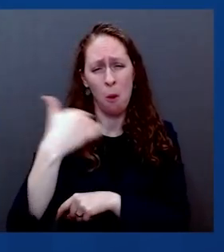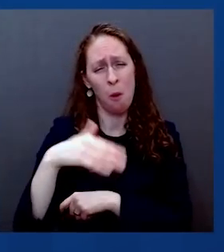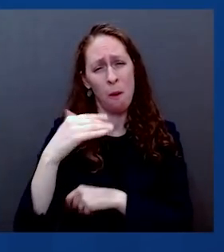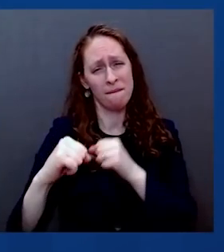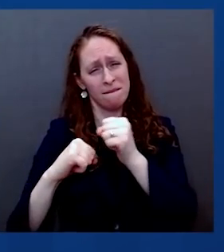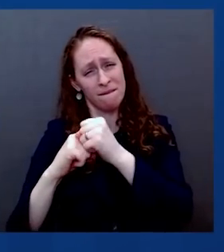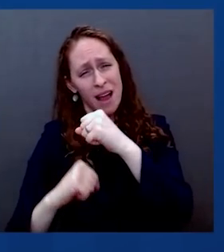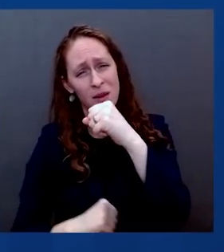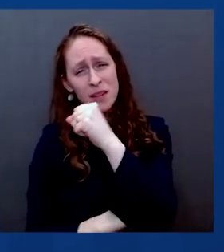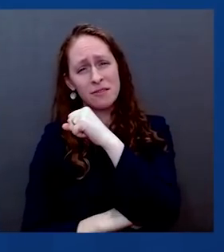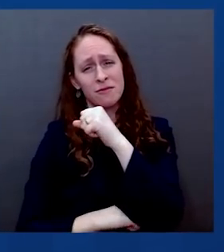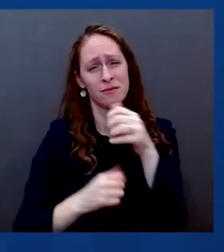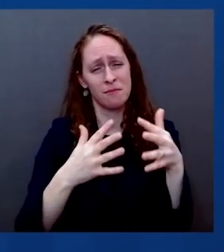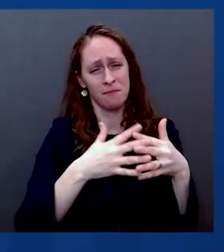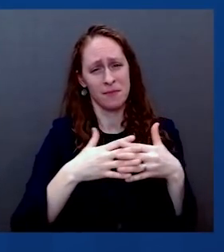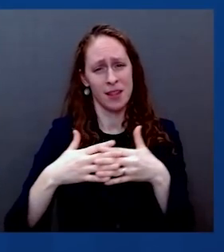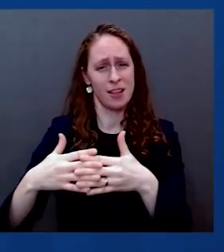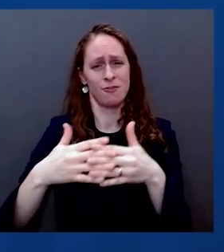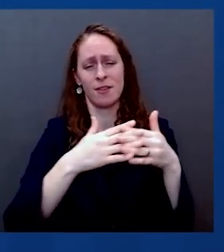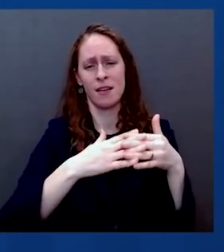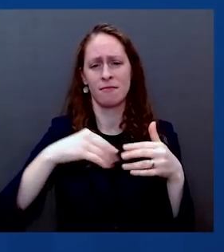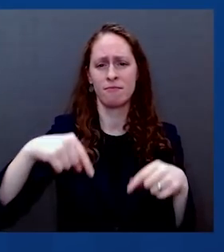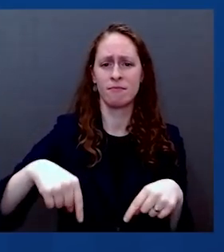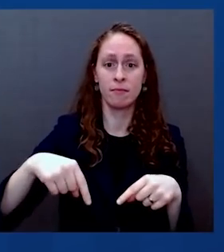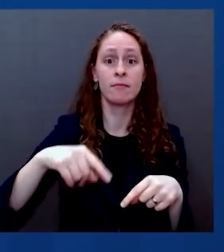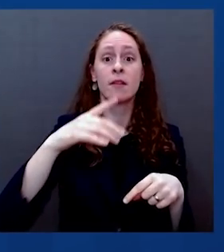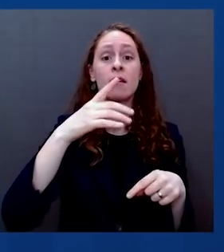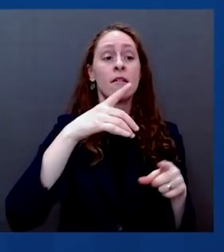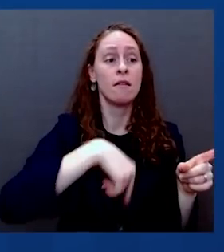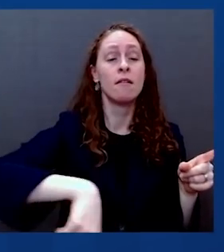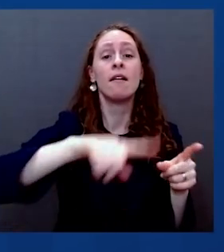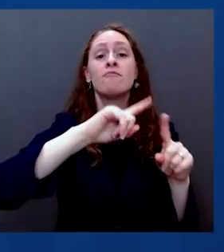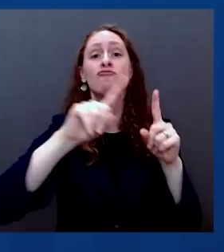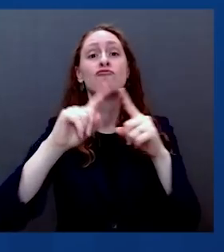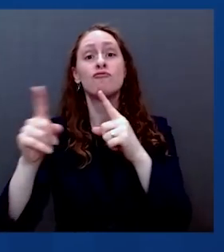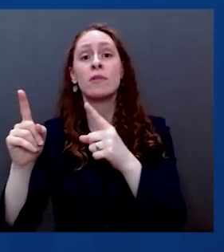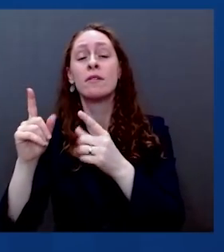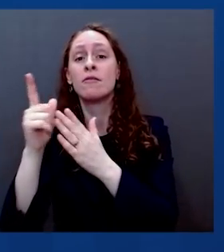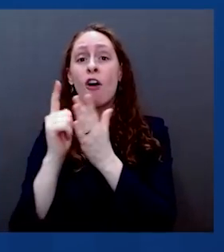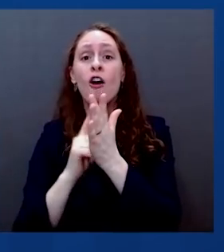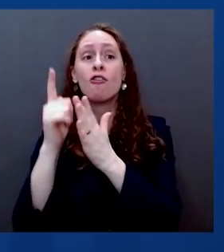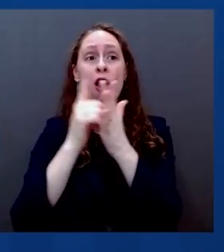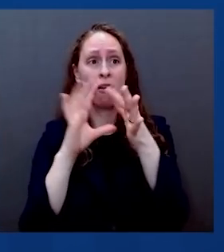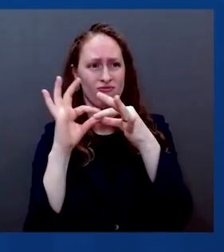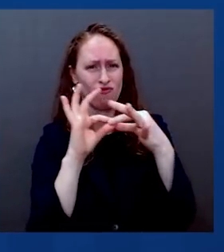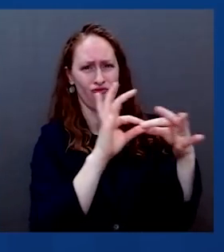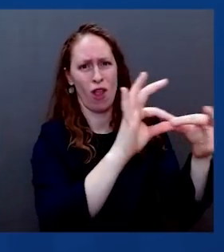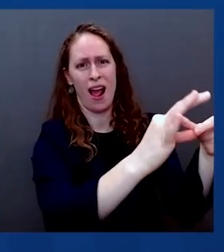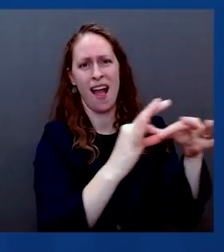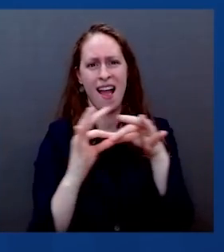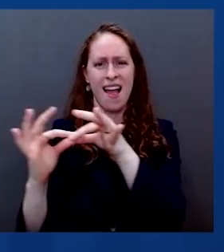And I make it with an appeal to my Republican colleagues, to those Republicans who believe in the rule of law: